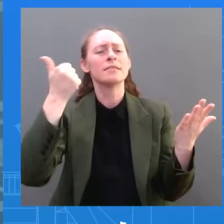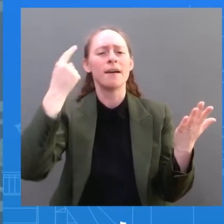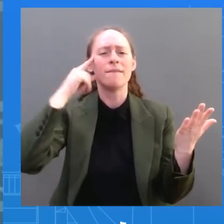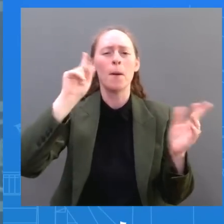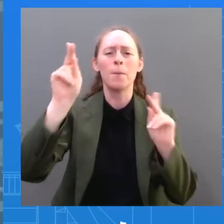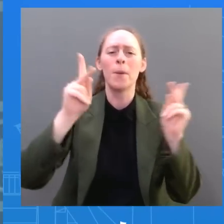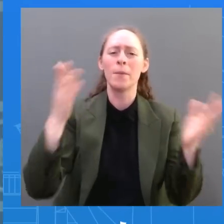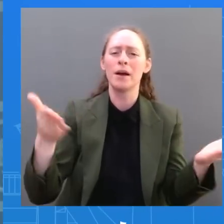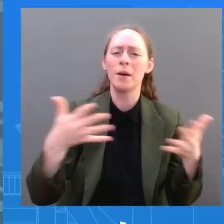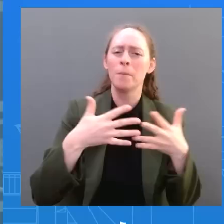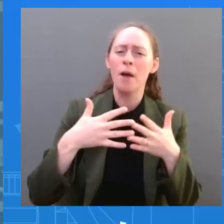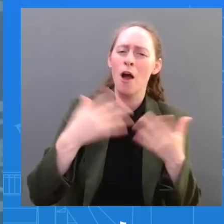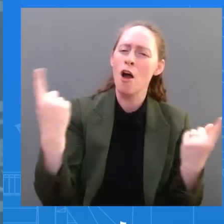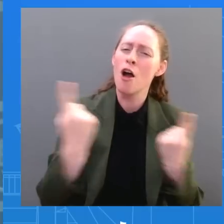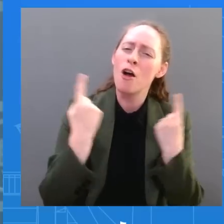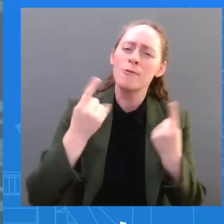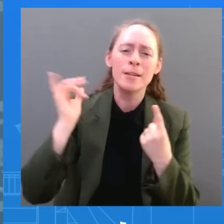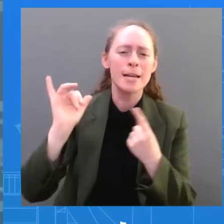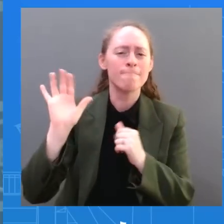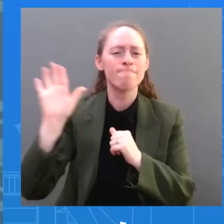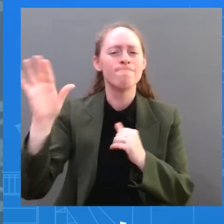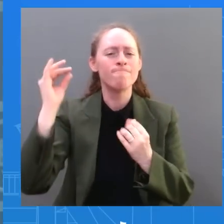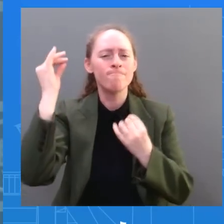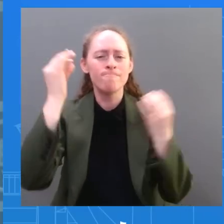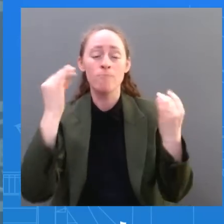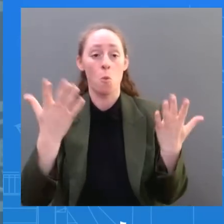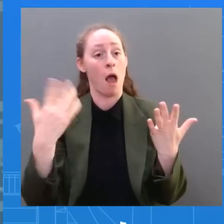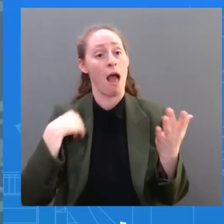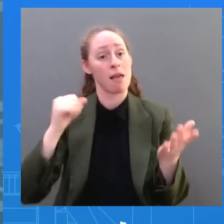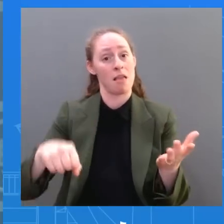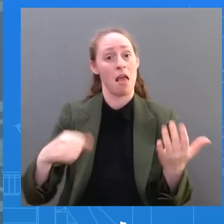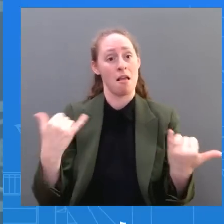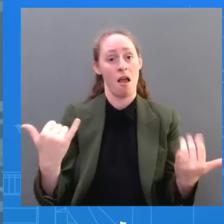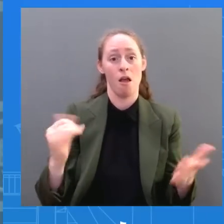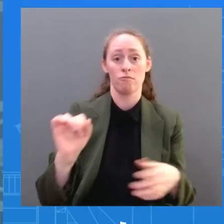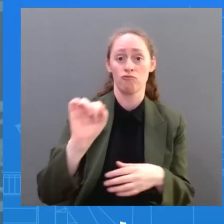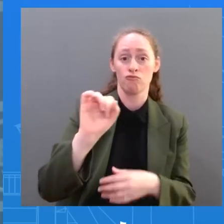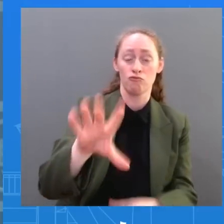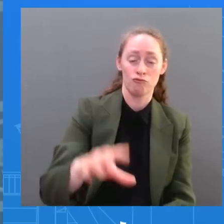if we are in a position where Congress does not act, as we're speaking to on Roe v.